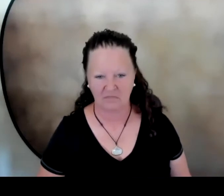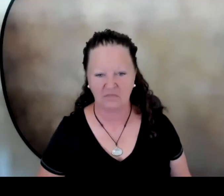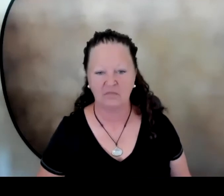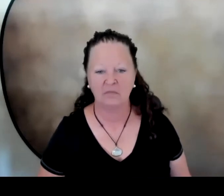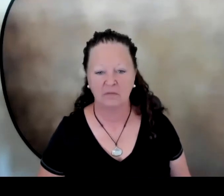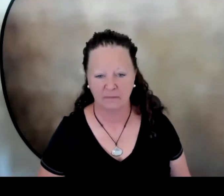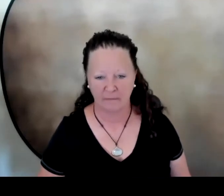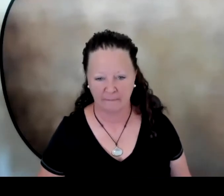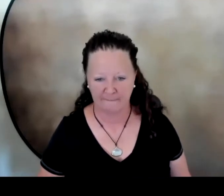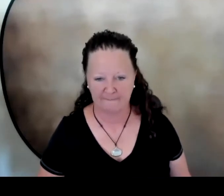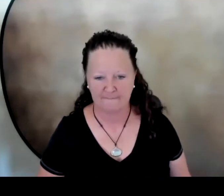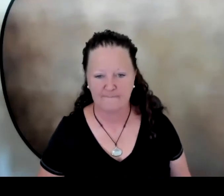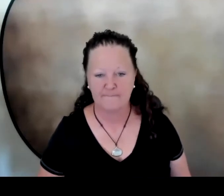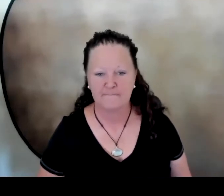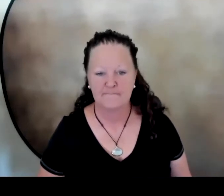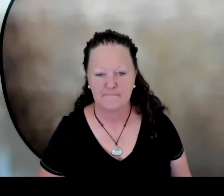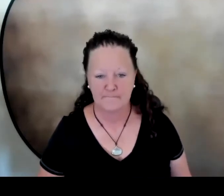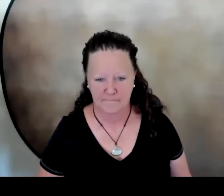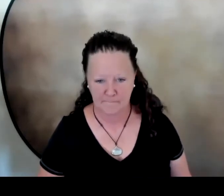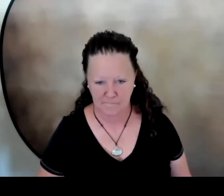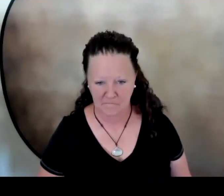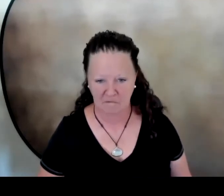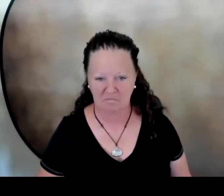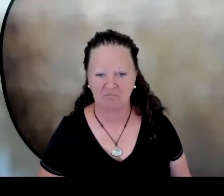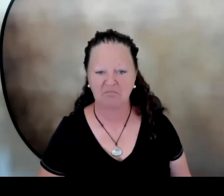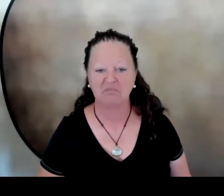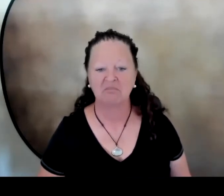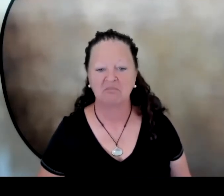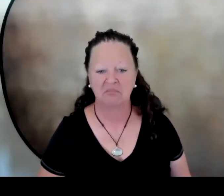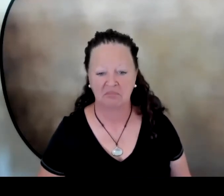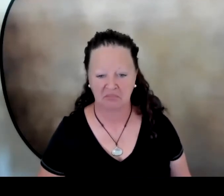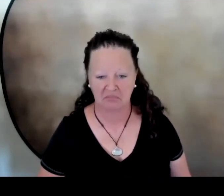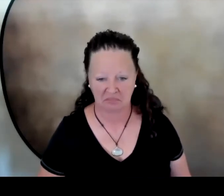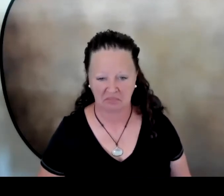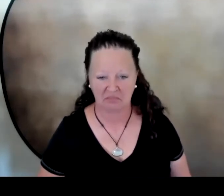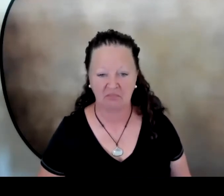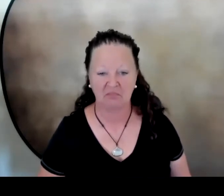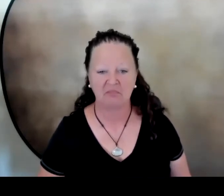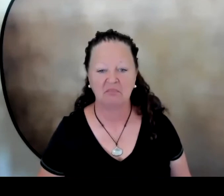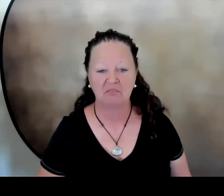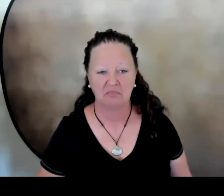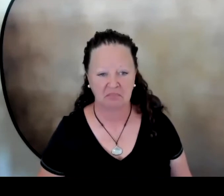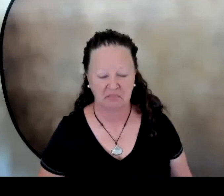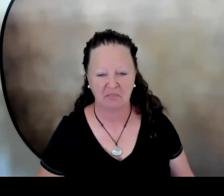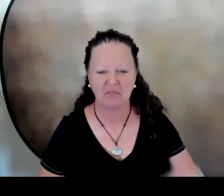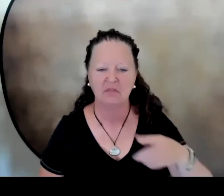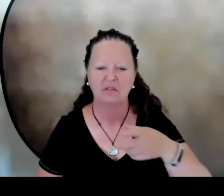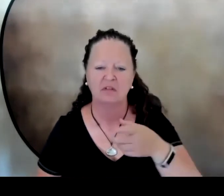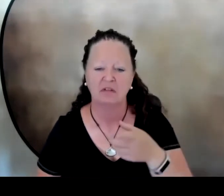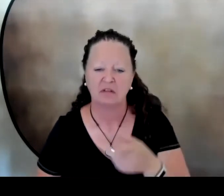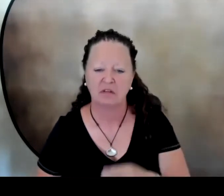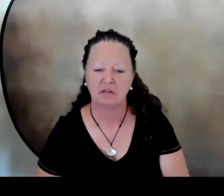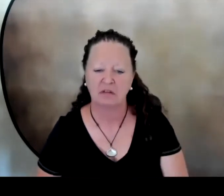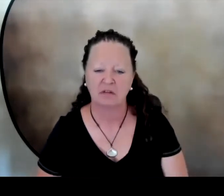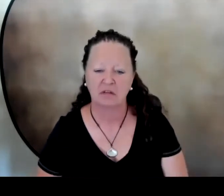It was really good. Top it off with some green onion and cilantro.